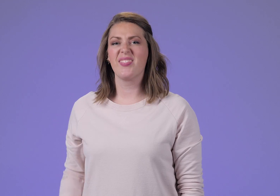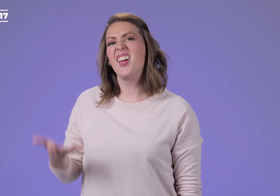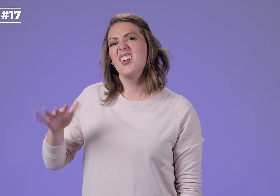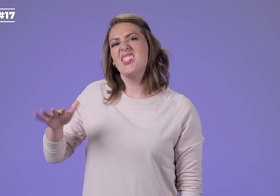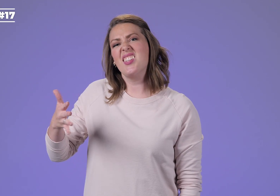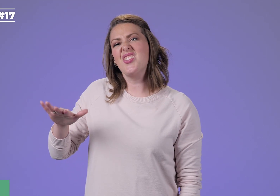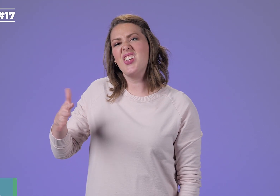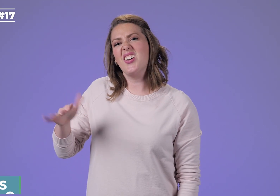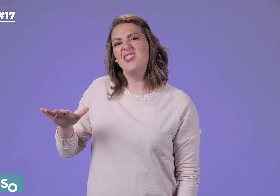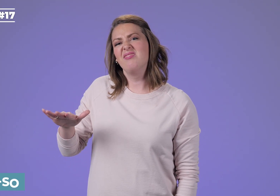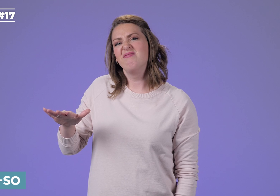'So-so, so-so,'